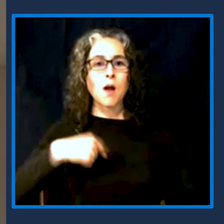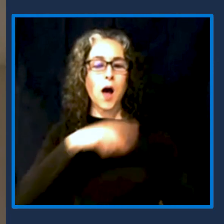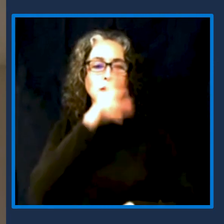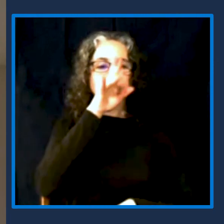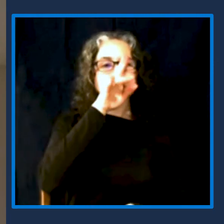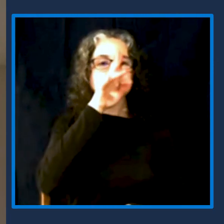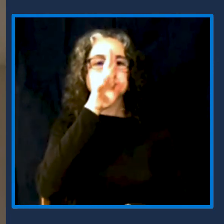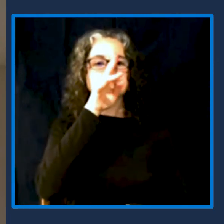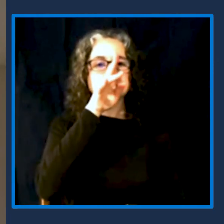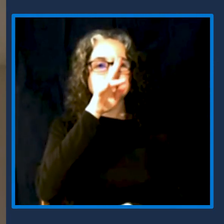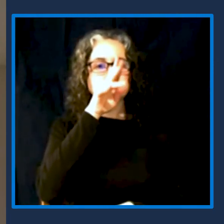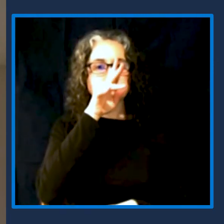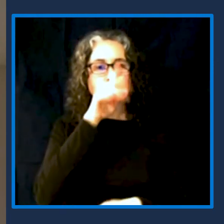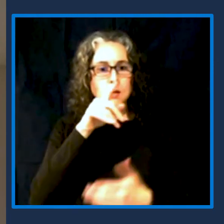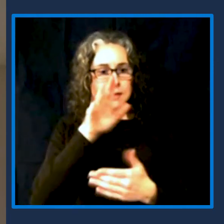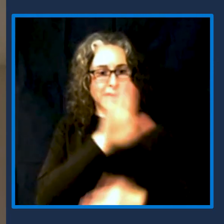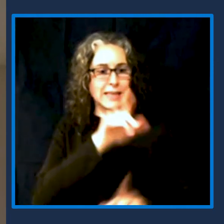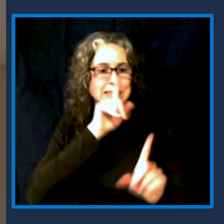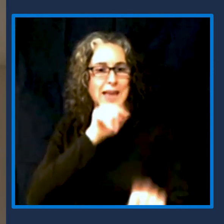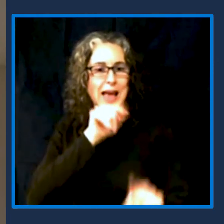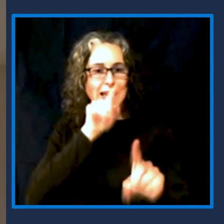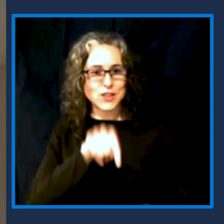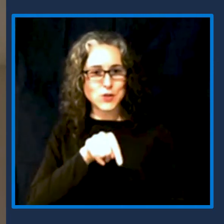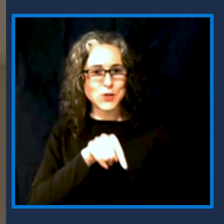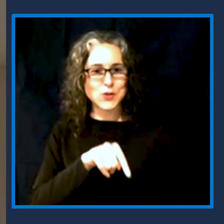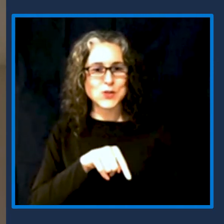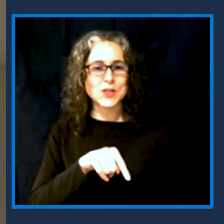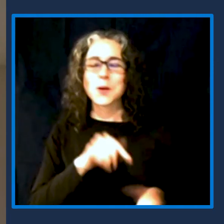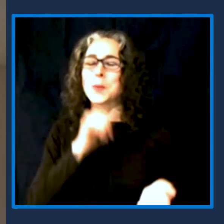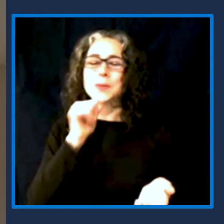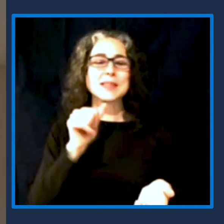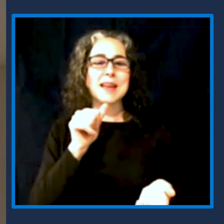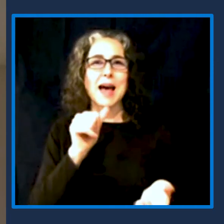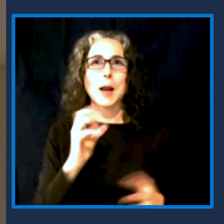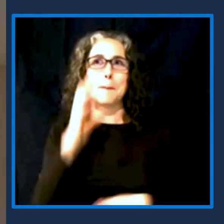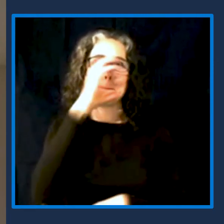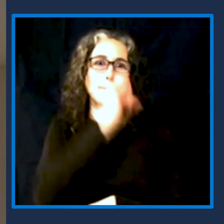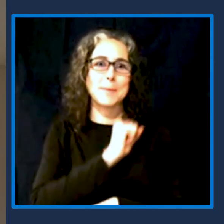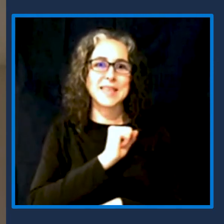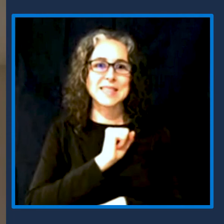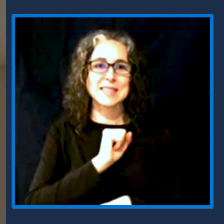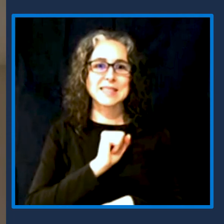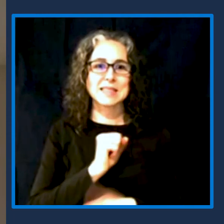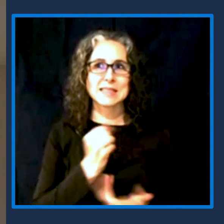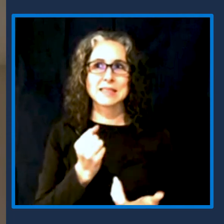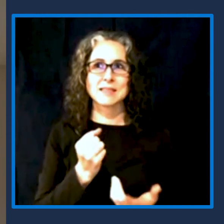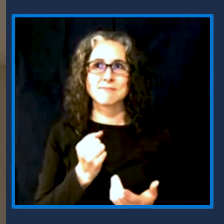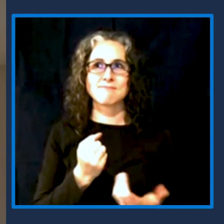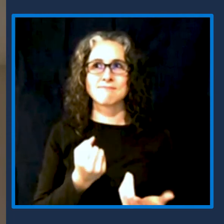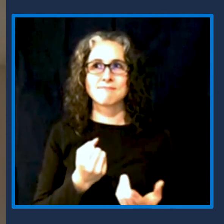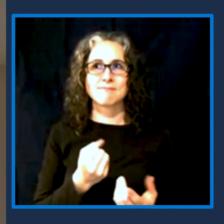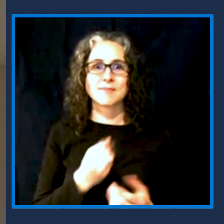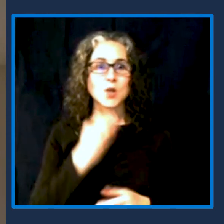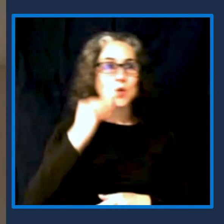express the answers so we don't have to miss that missing assignment between home and school